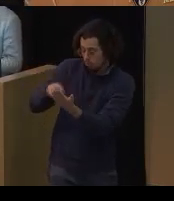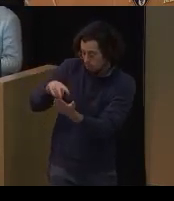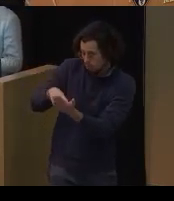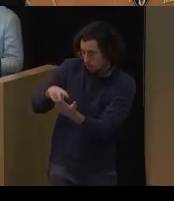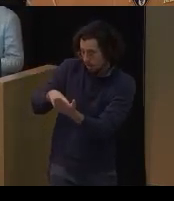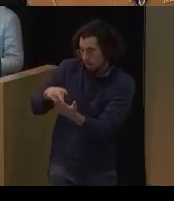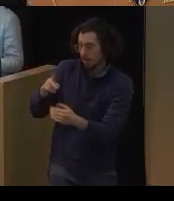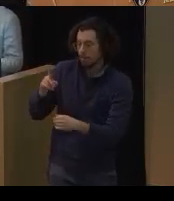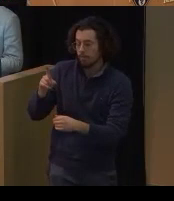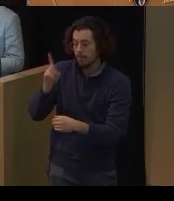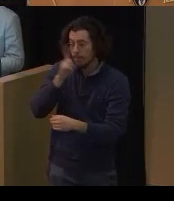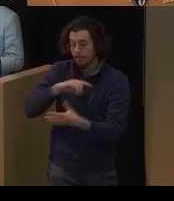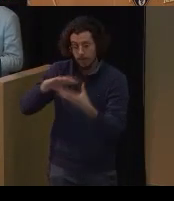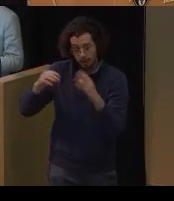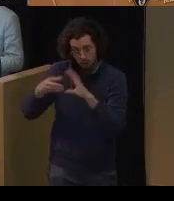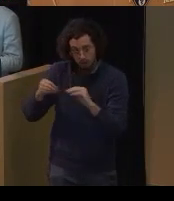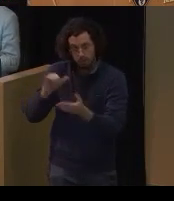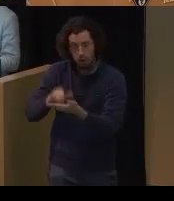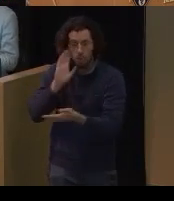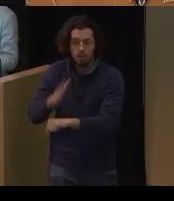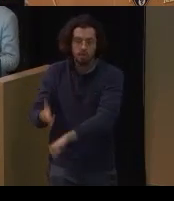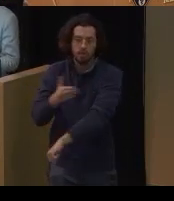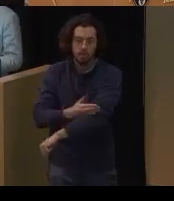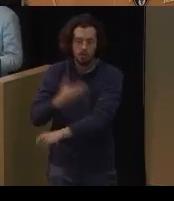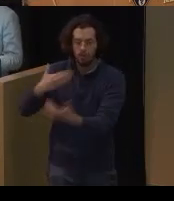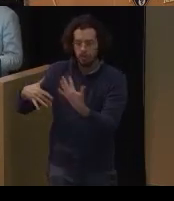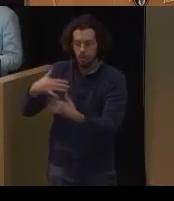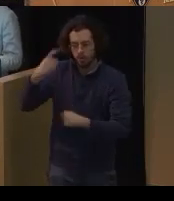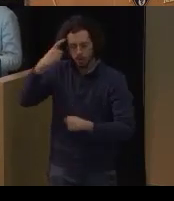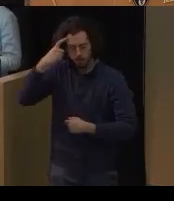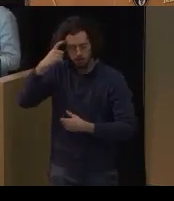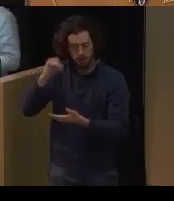causally improved social cognition and this idea that perhaps if that's the case maybe